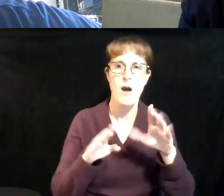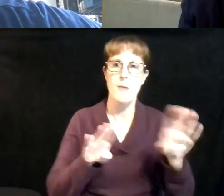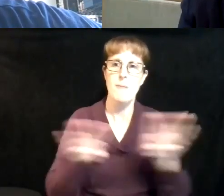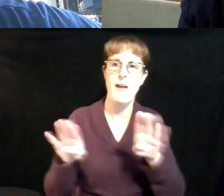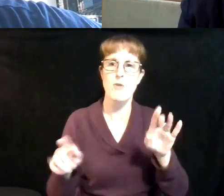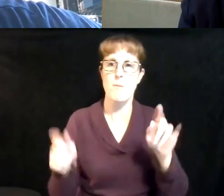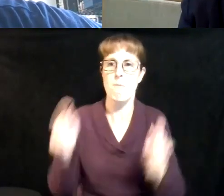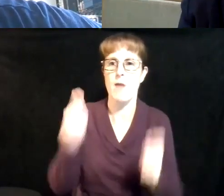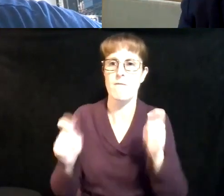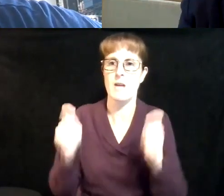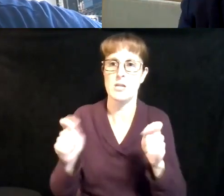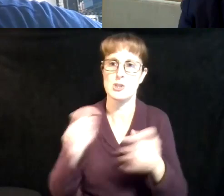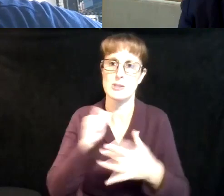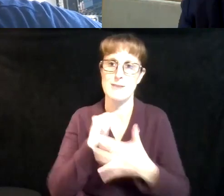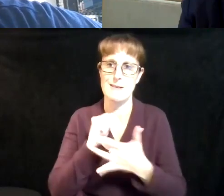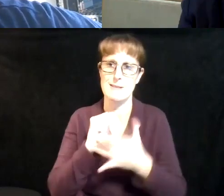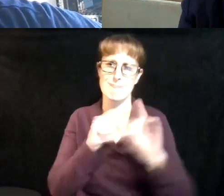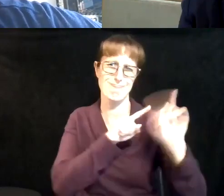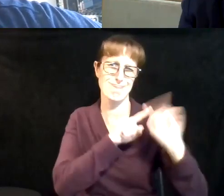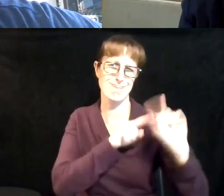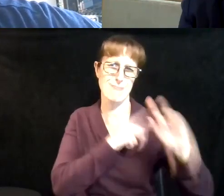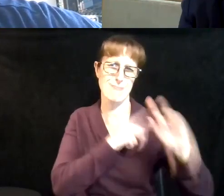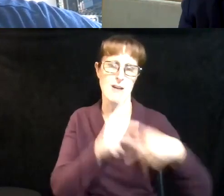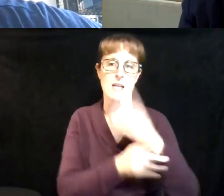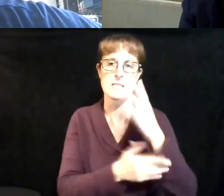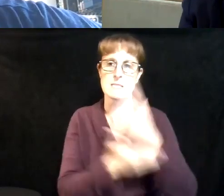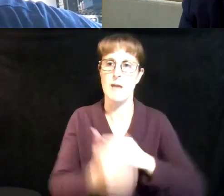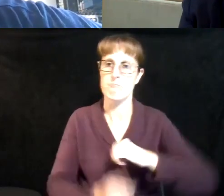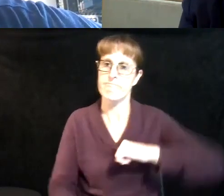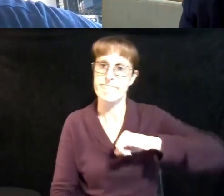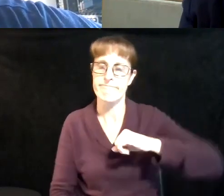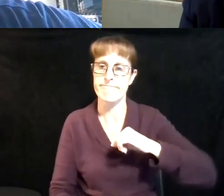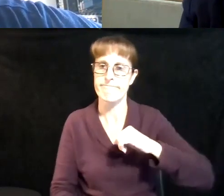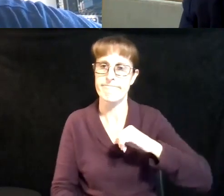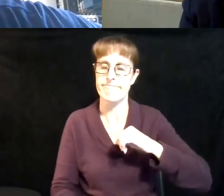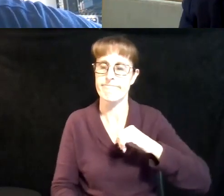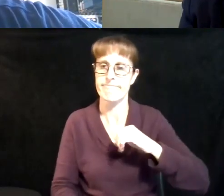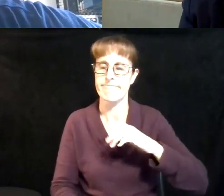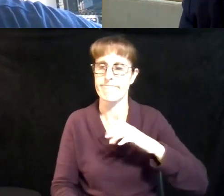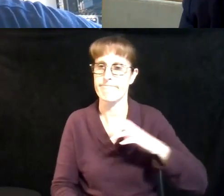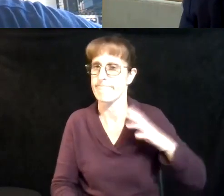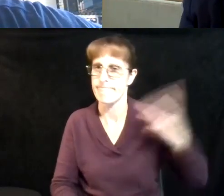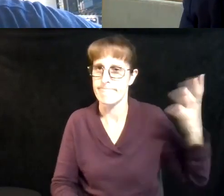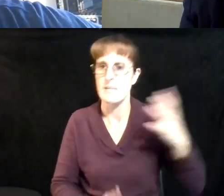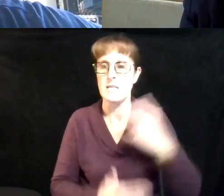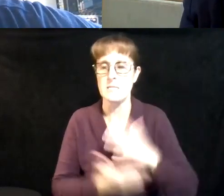otherwise, play in institutional settings like the Judge Rotenberg Center.